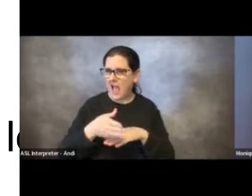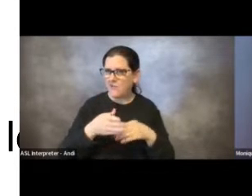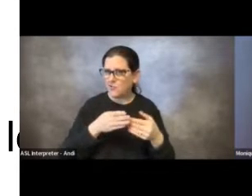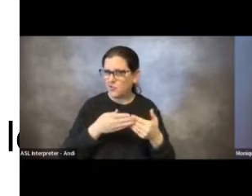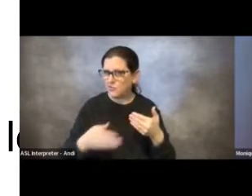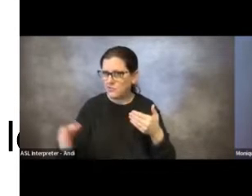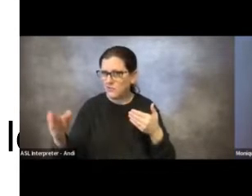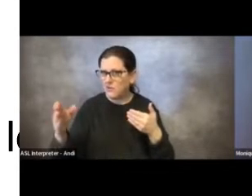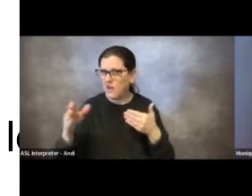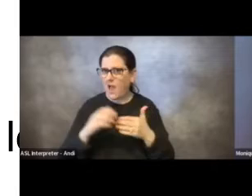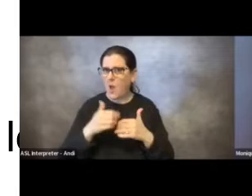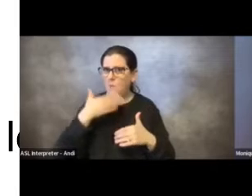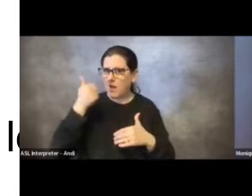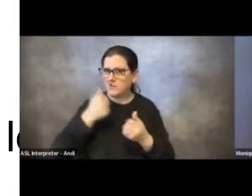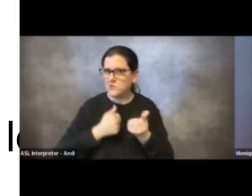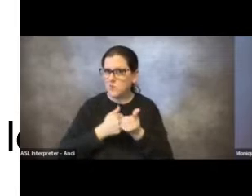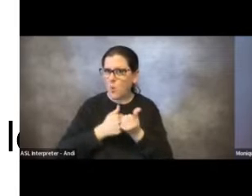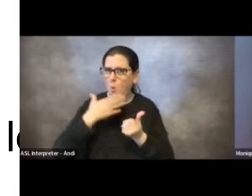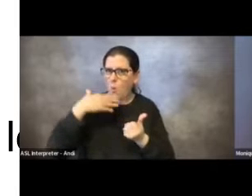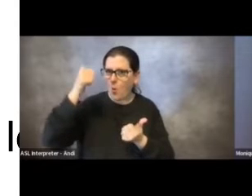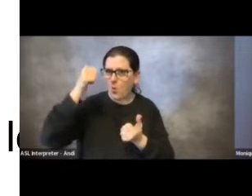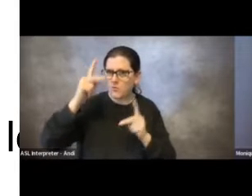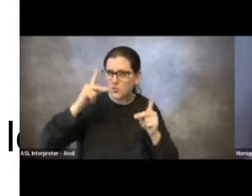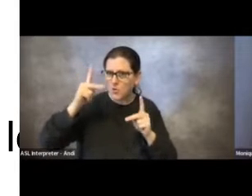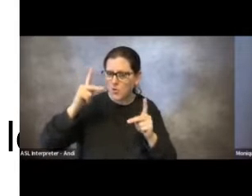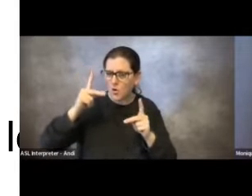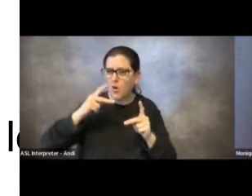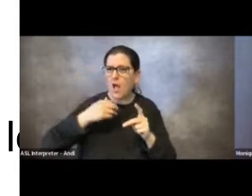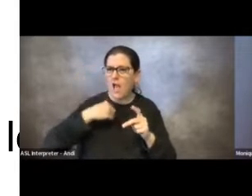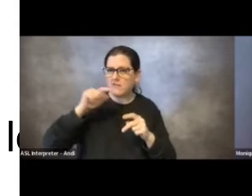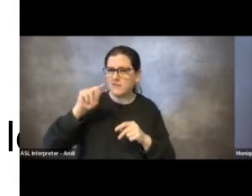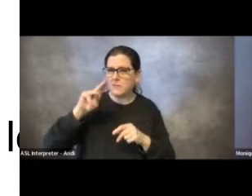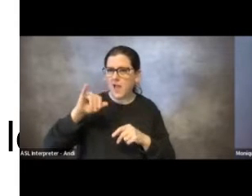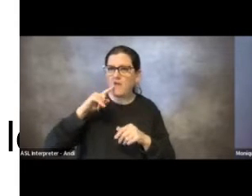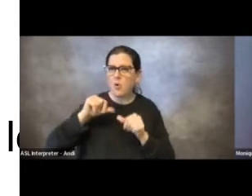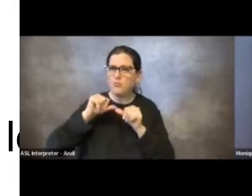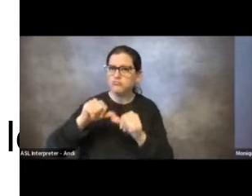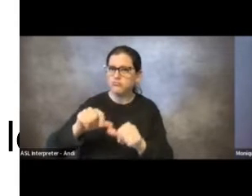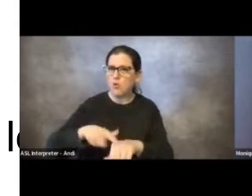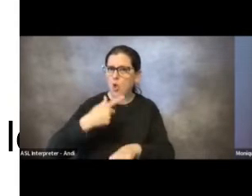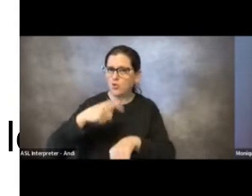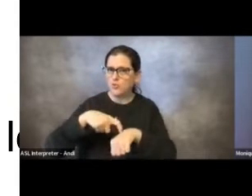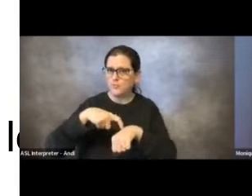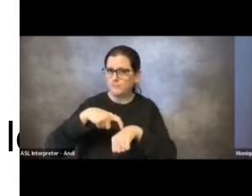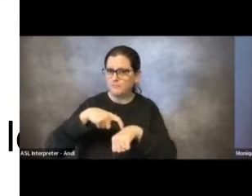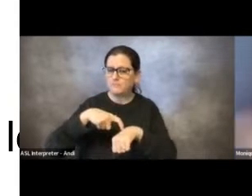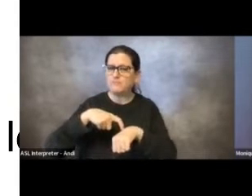support older adults with traumatic brain injury for their long term needs, and to guide